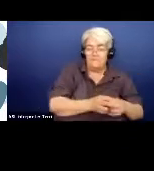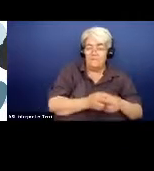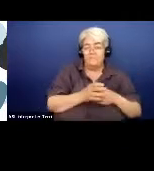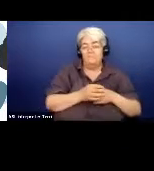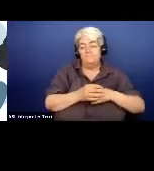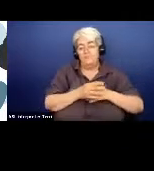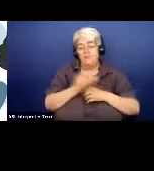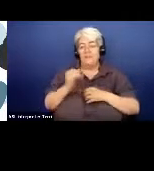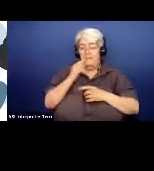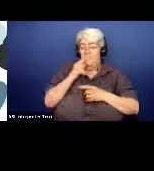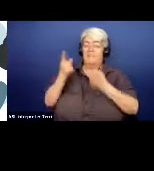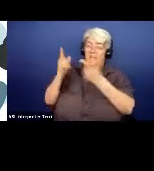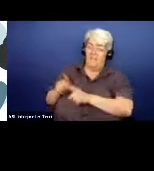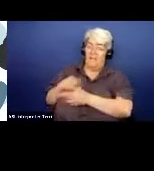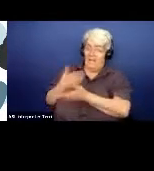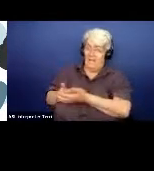up in the jail situation they are getting